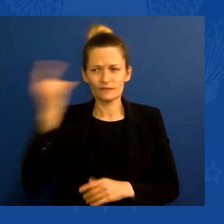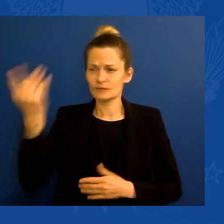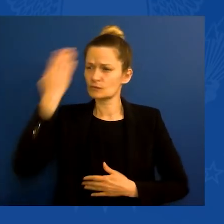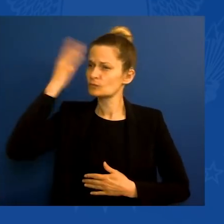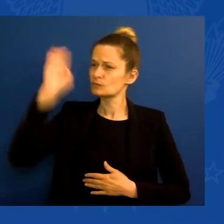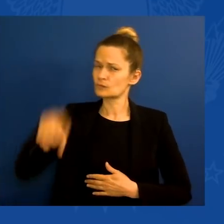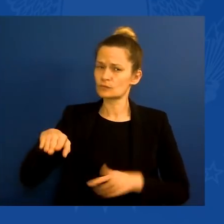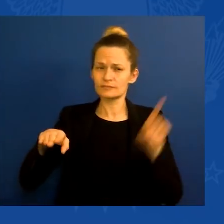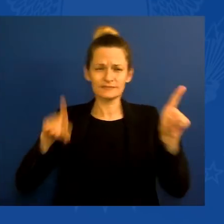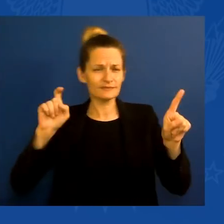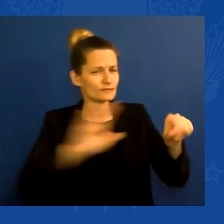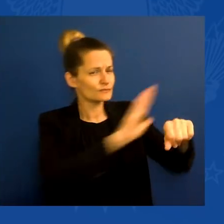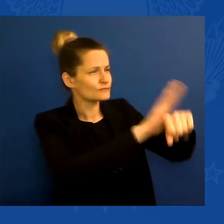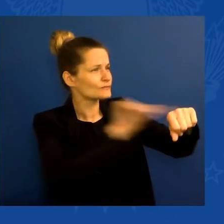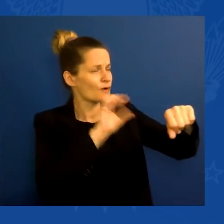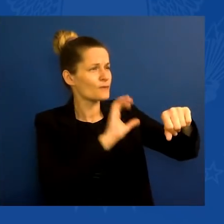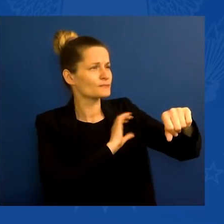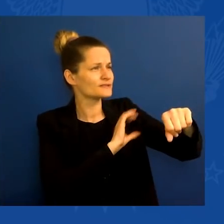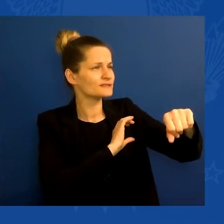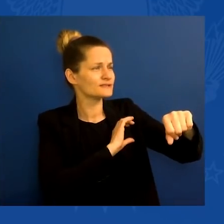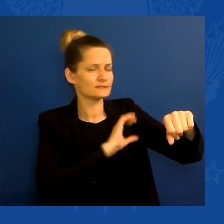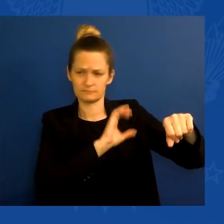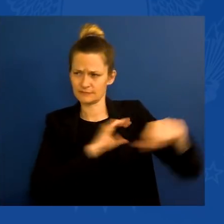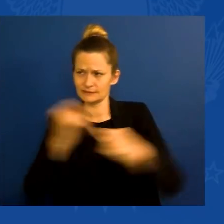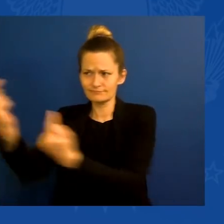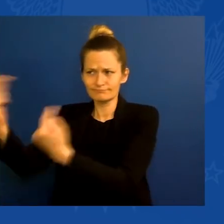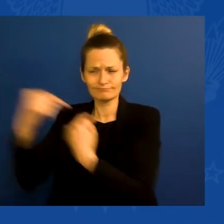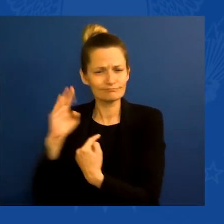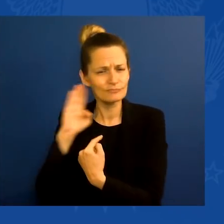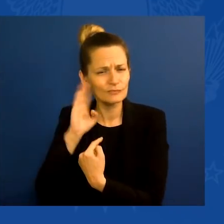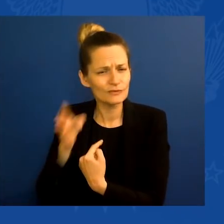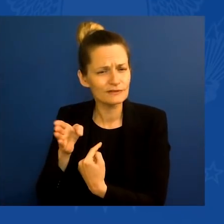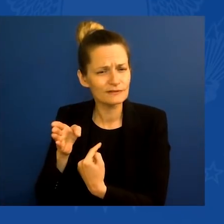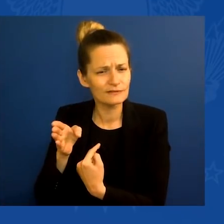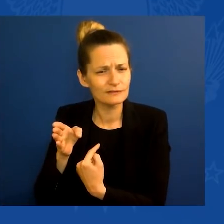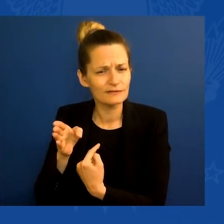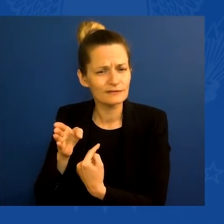We wear our badge in uniform and show up every day despite the imminent dangers that may await us.